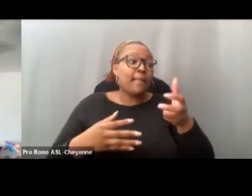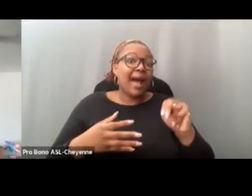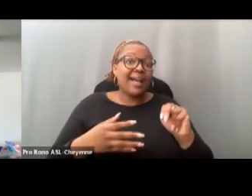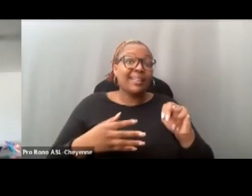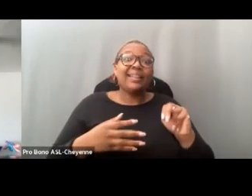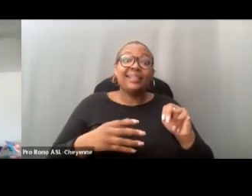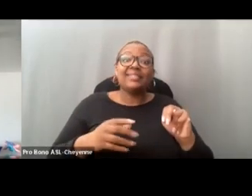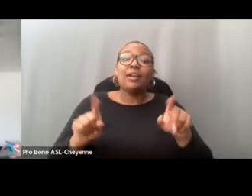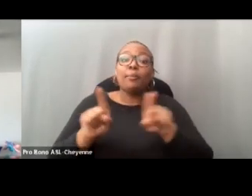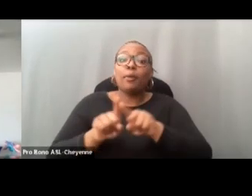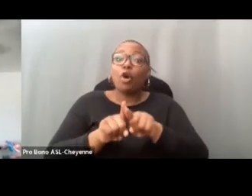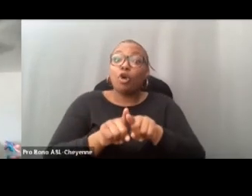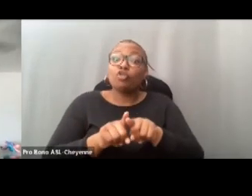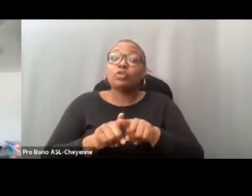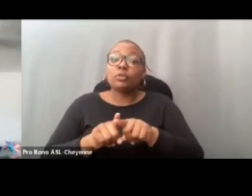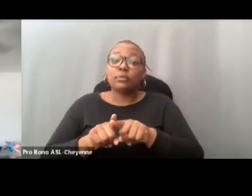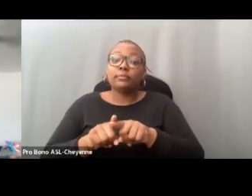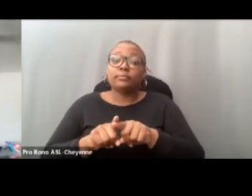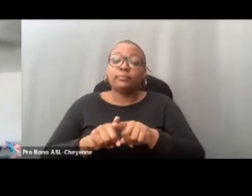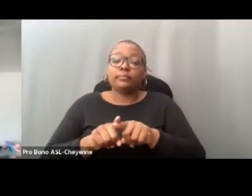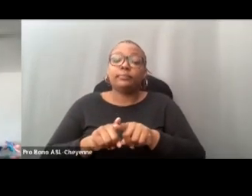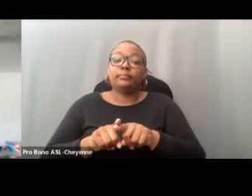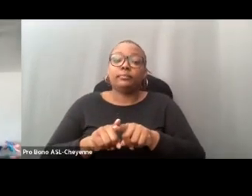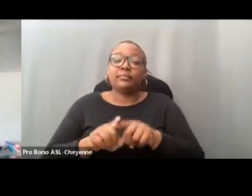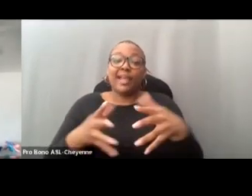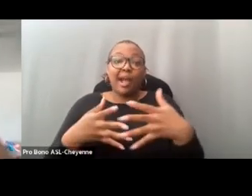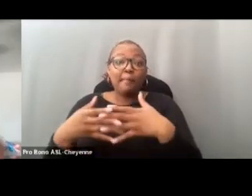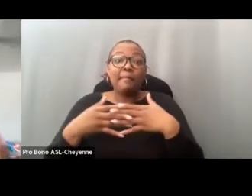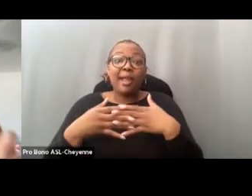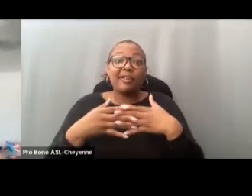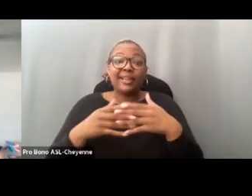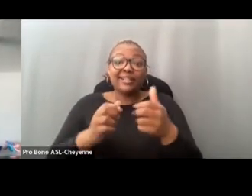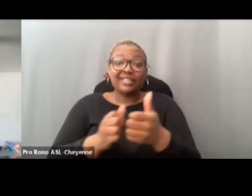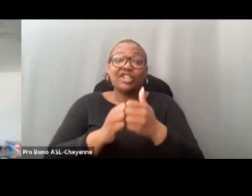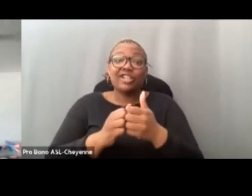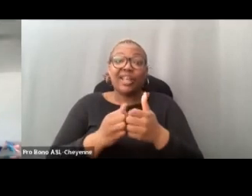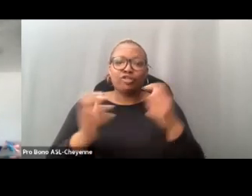and also Americans to brainstorm